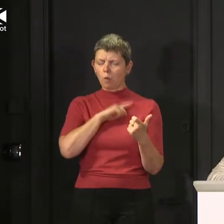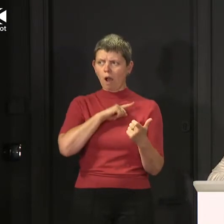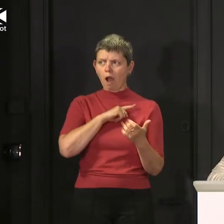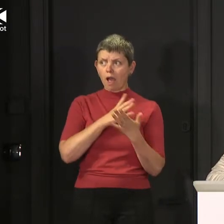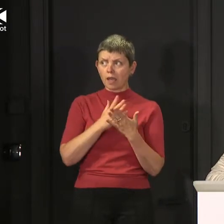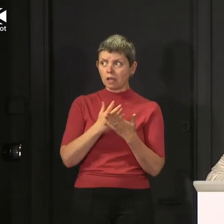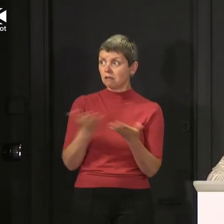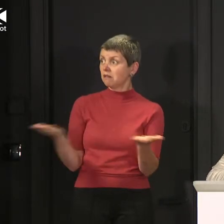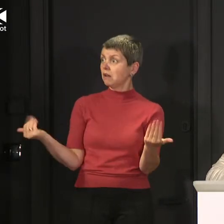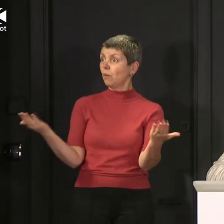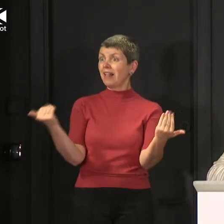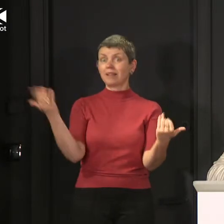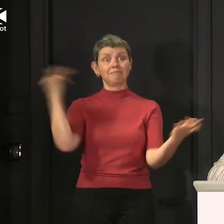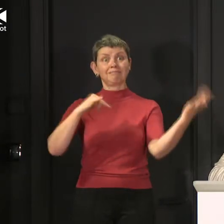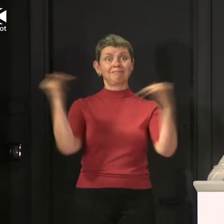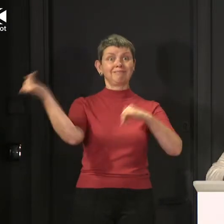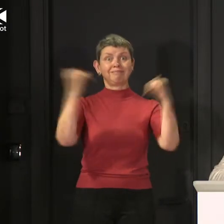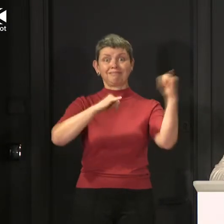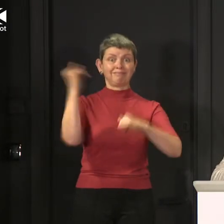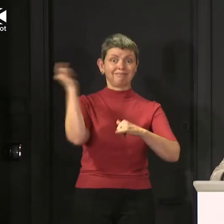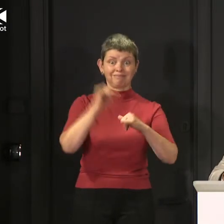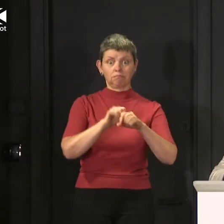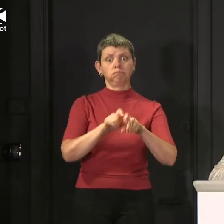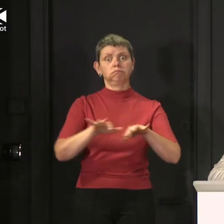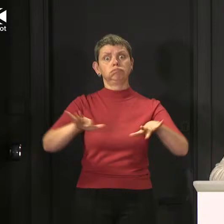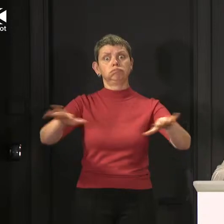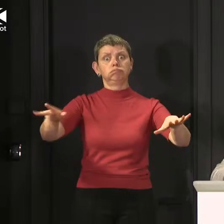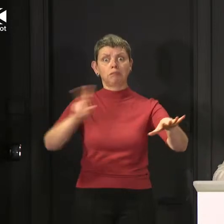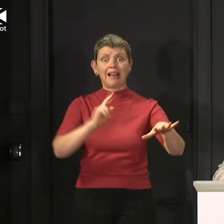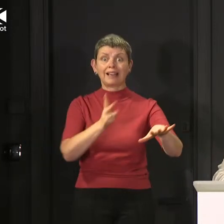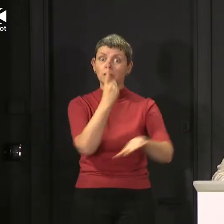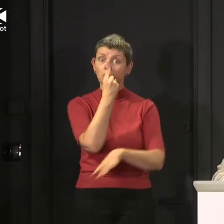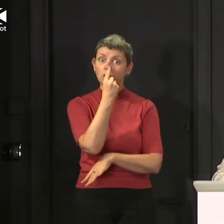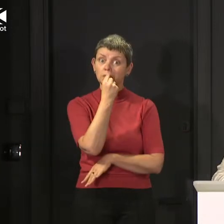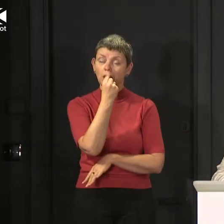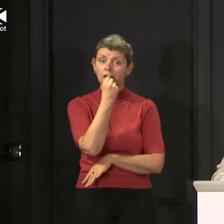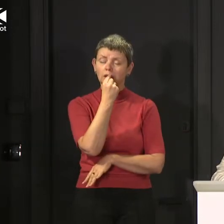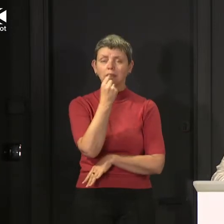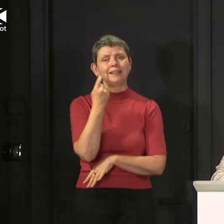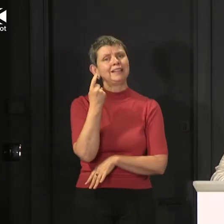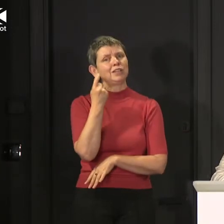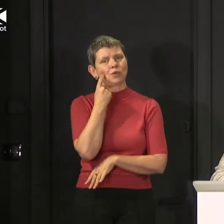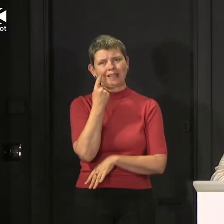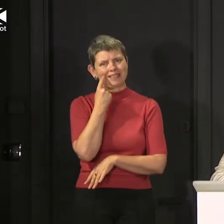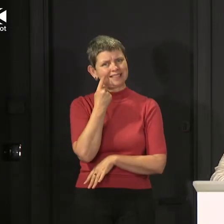in again. Now I know that is not easy and I know that is, can be inconvenient for people